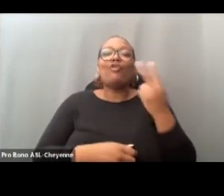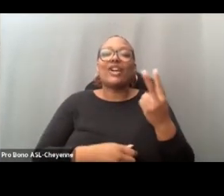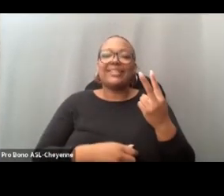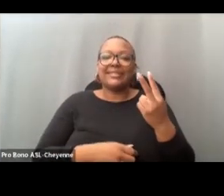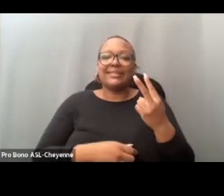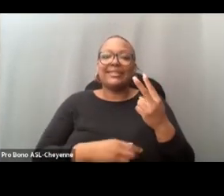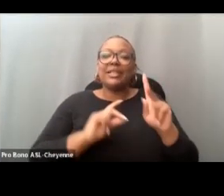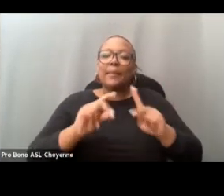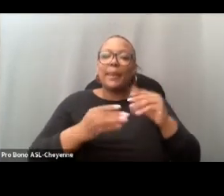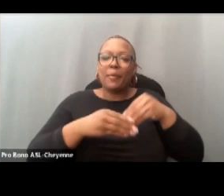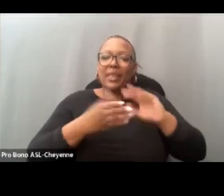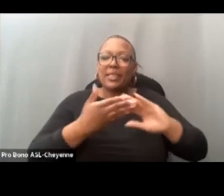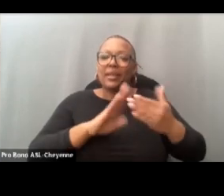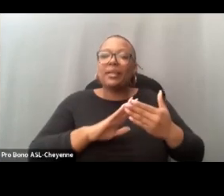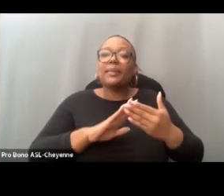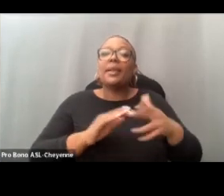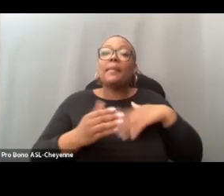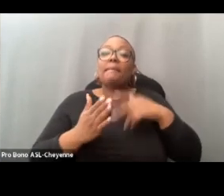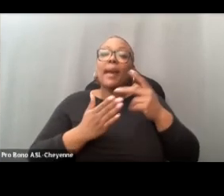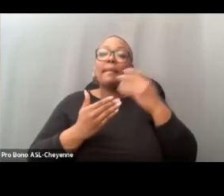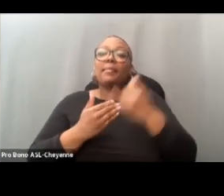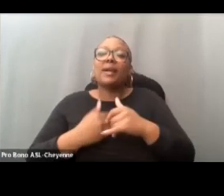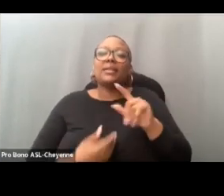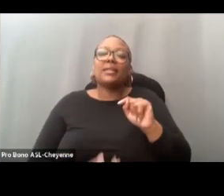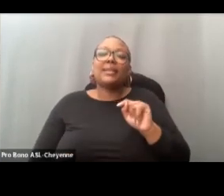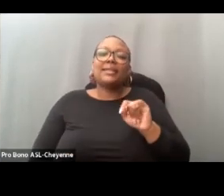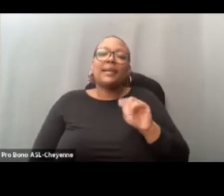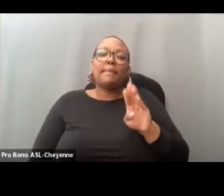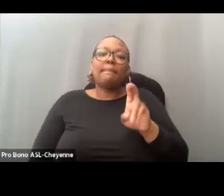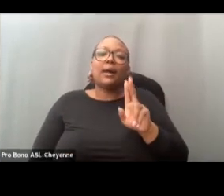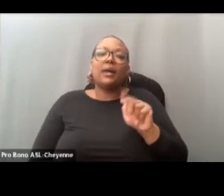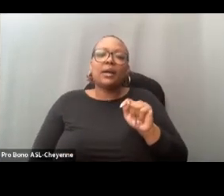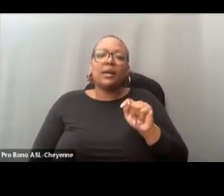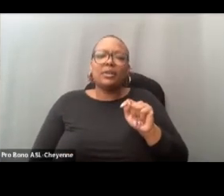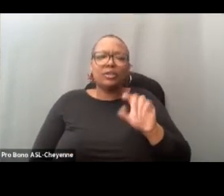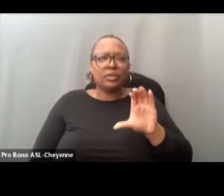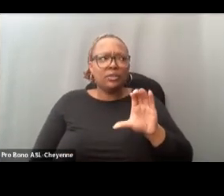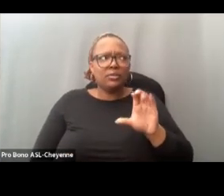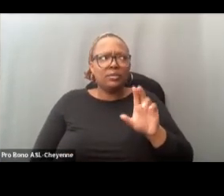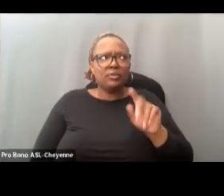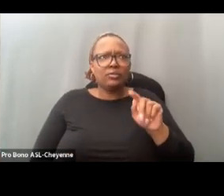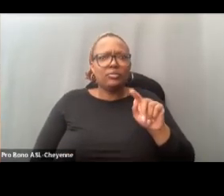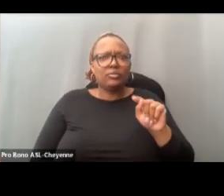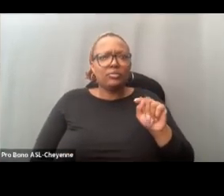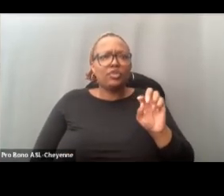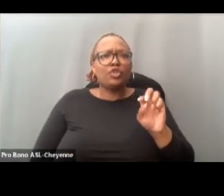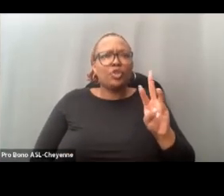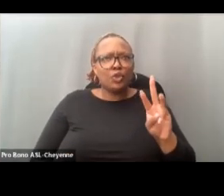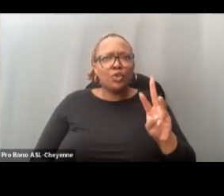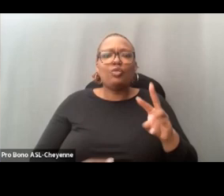My project, the Timbuktu Renaissance, which I'm one of the co-directors, it's on my project, our project.